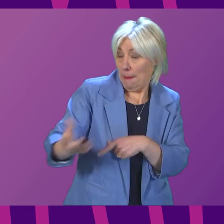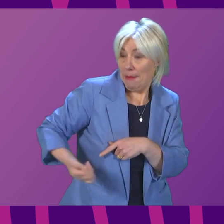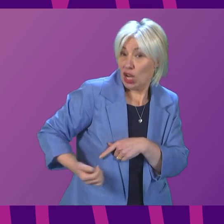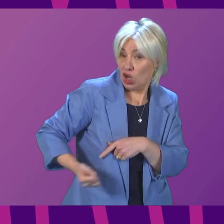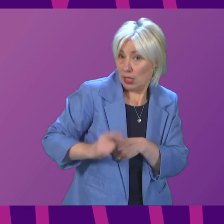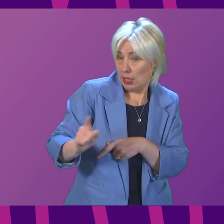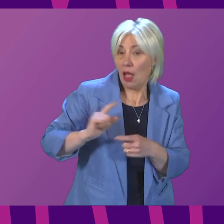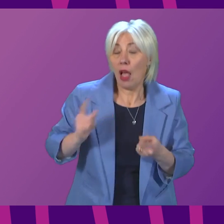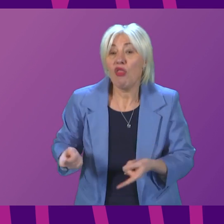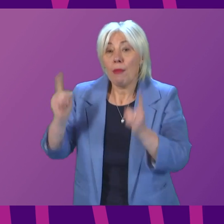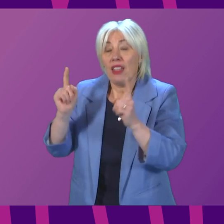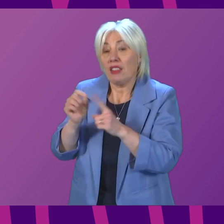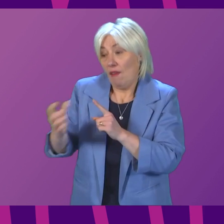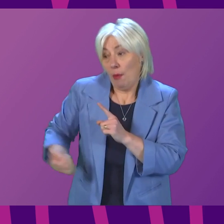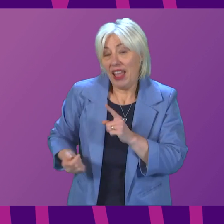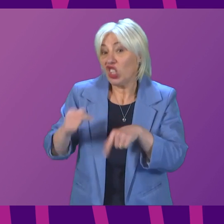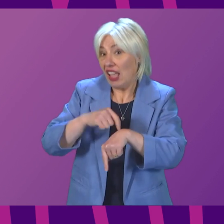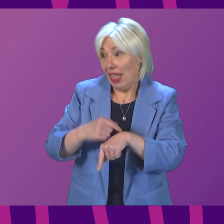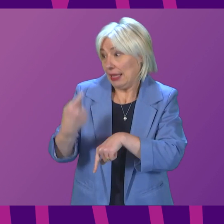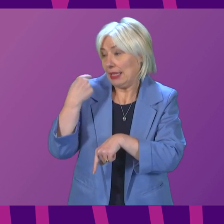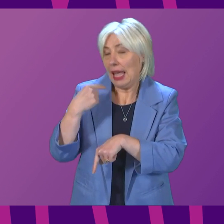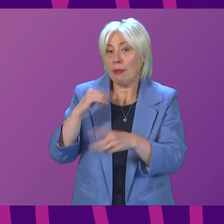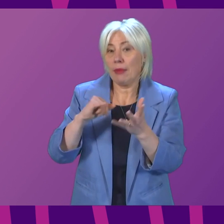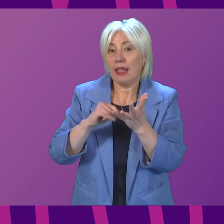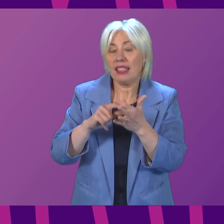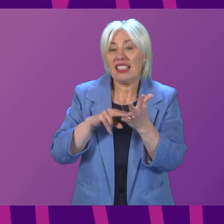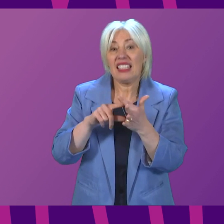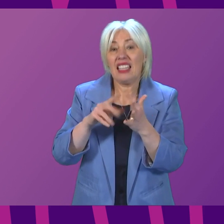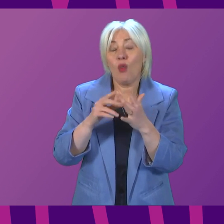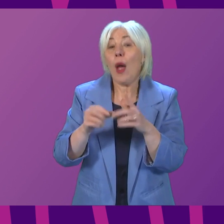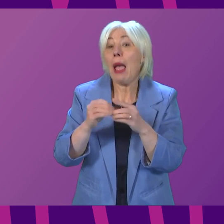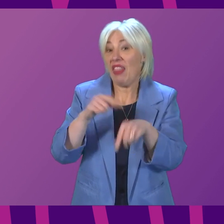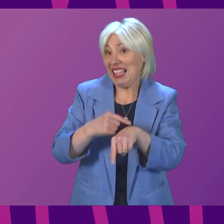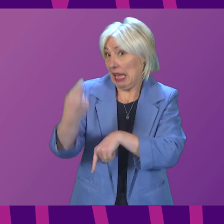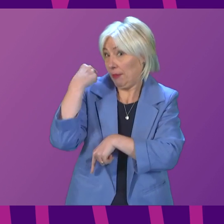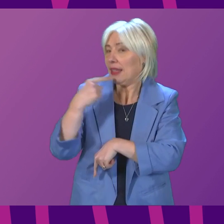minister for pensions at the time, Steve Webb, confirmed: that people with accumulated rights